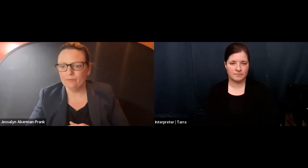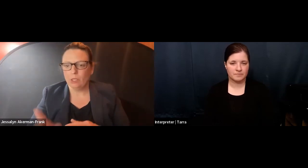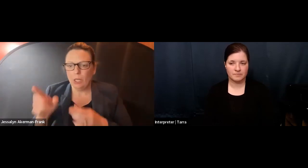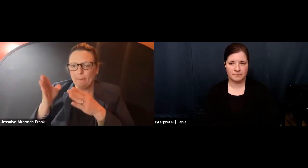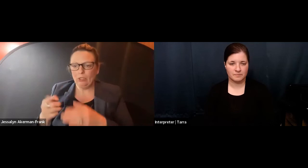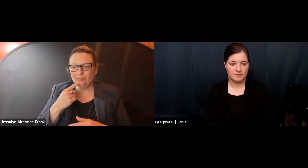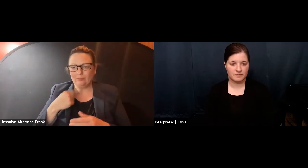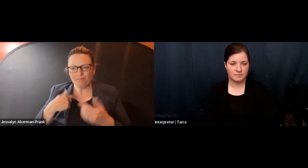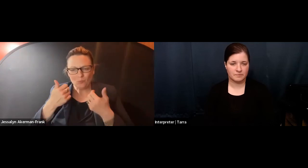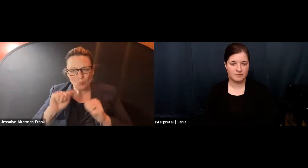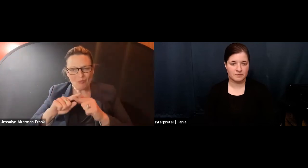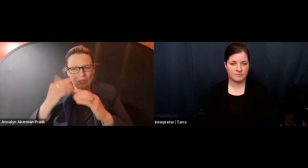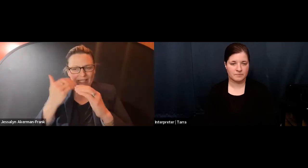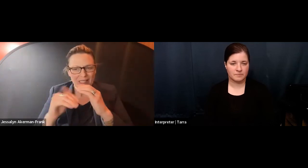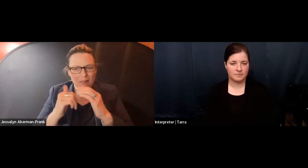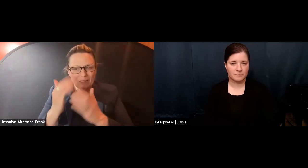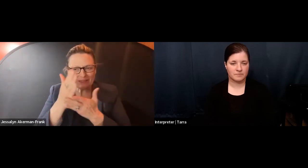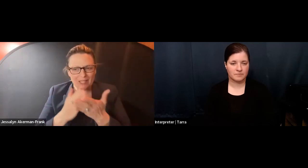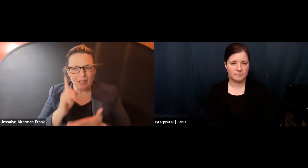We will definitely save them and ask the panelists to respond and then we will send them back out to you.